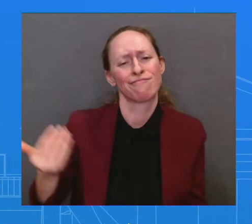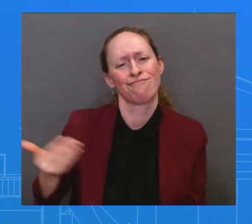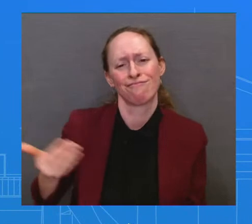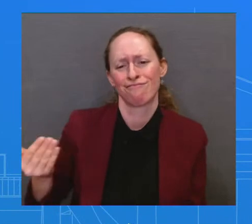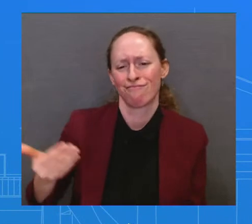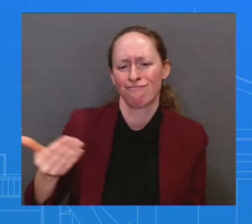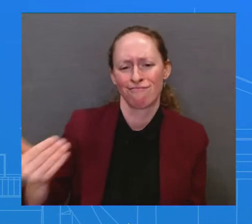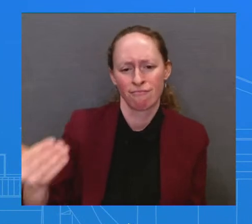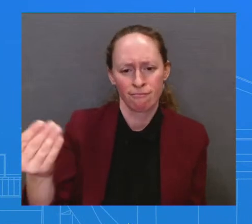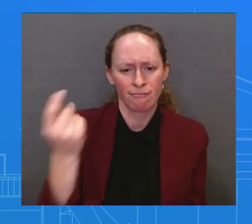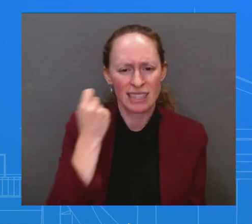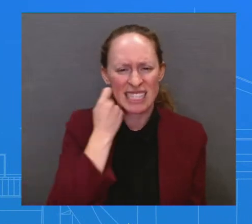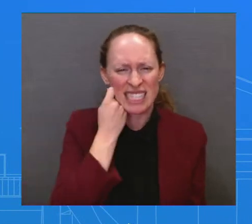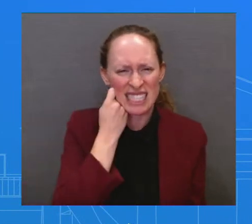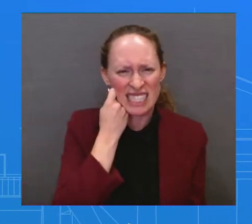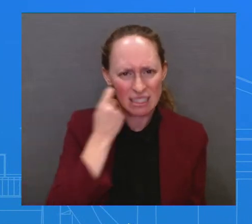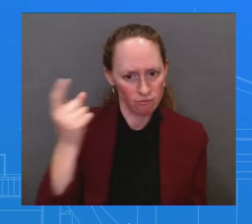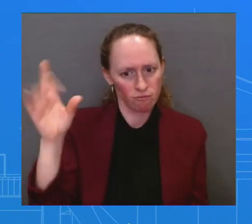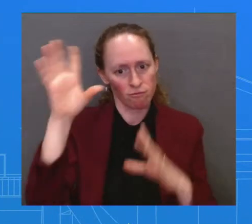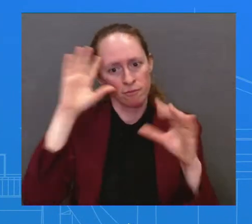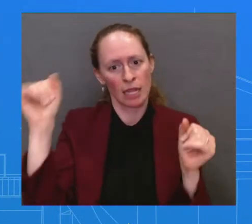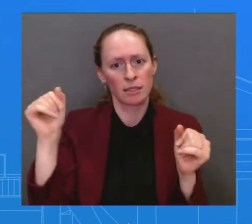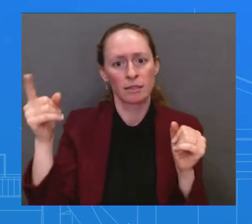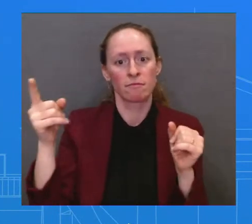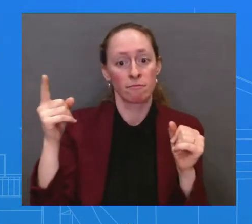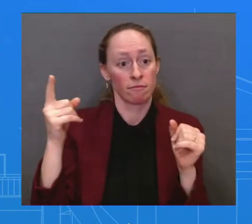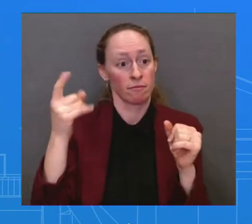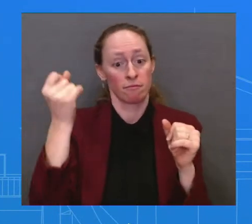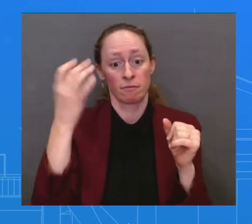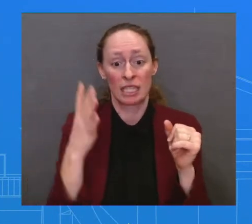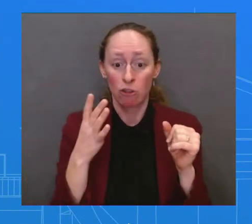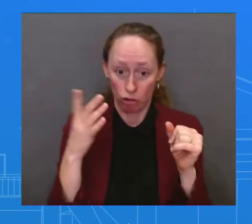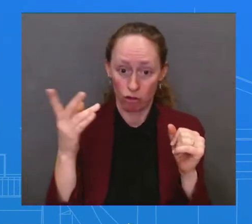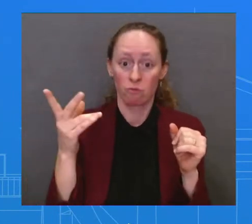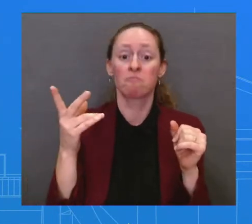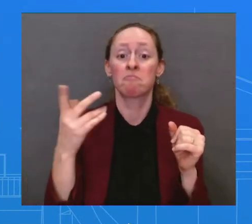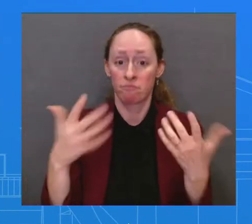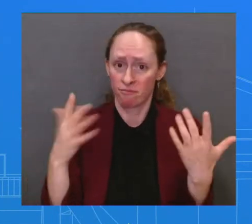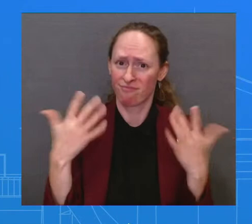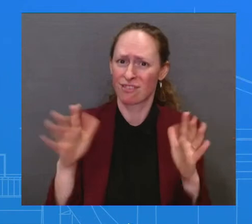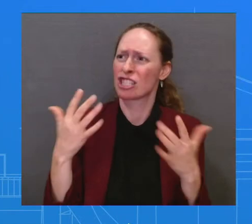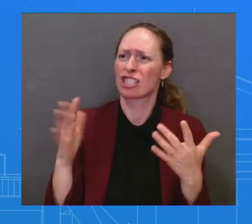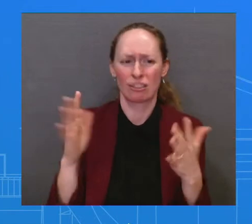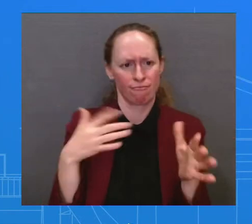came to a deal in May. This is not for us to fix. This is for House Republicans to fix --